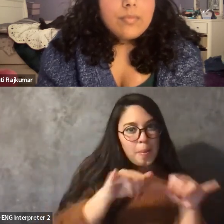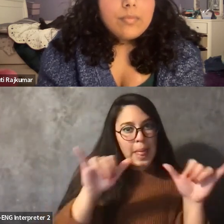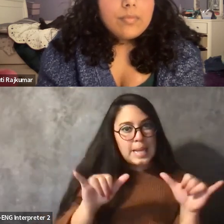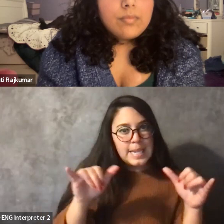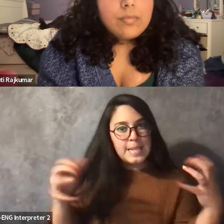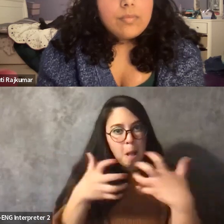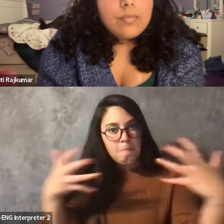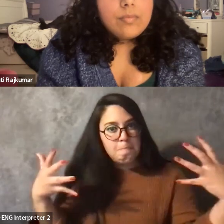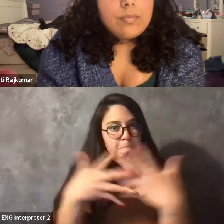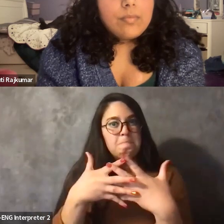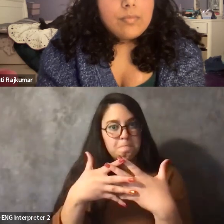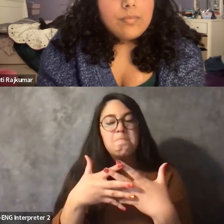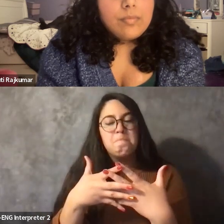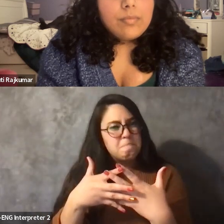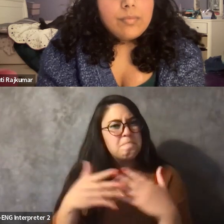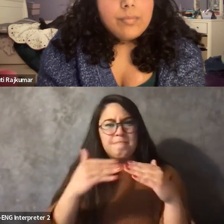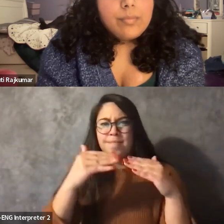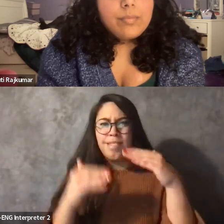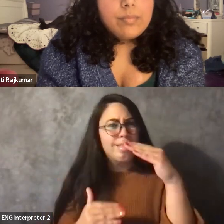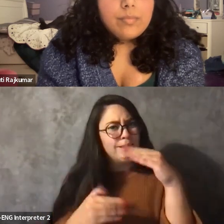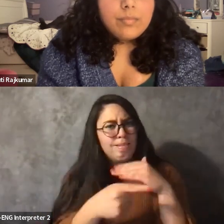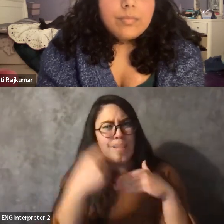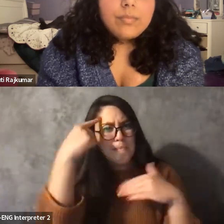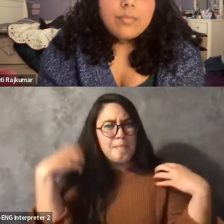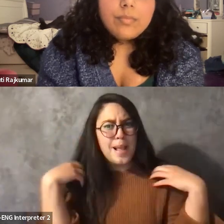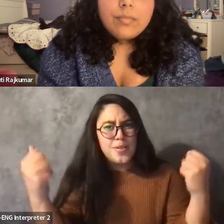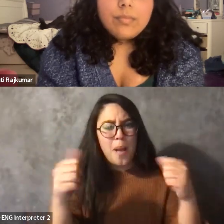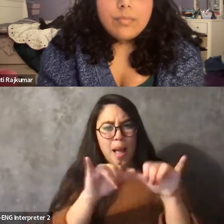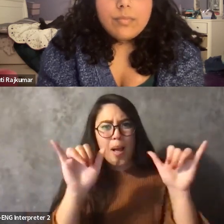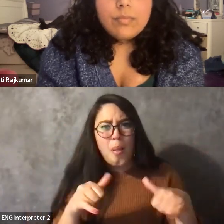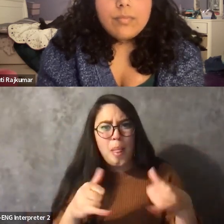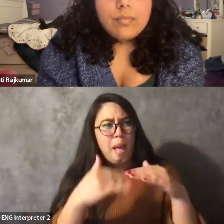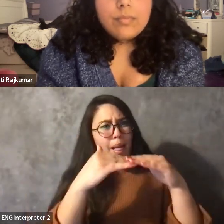of like inequities that exist in the mental health system for disabled people.